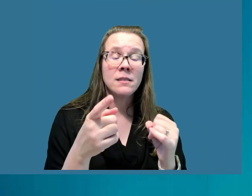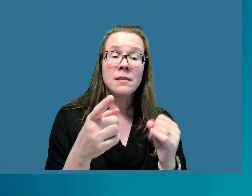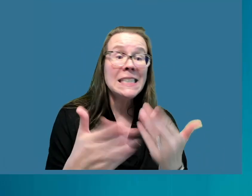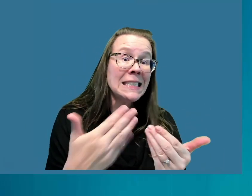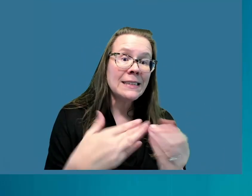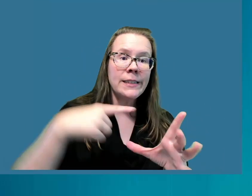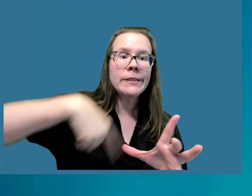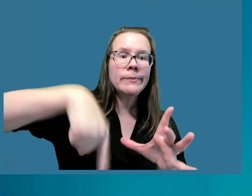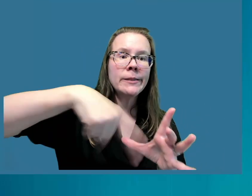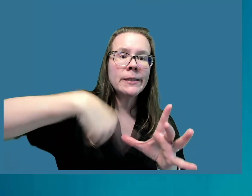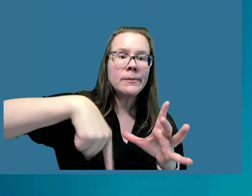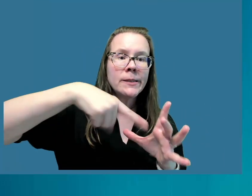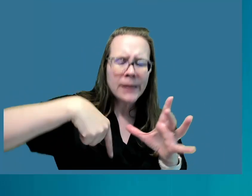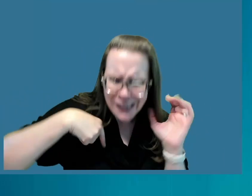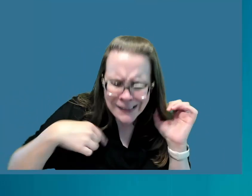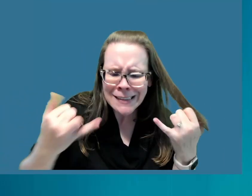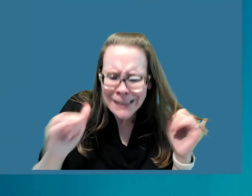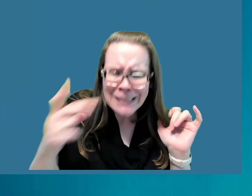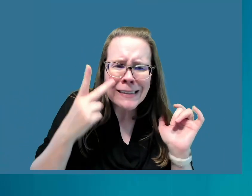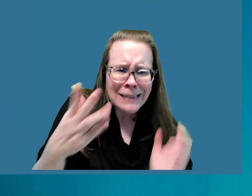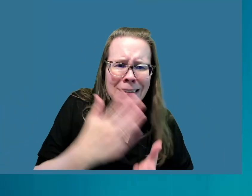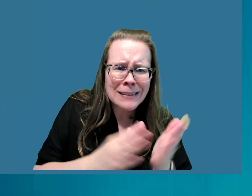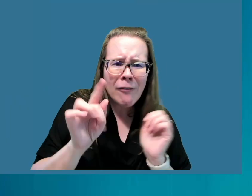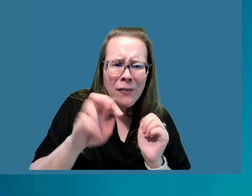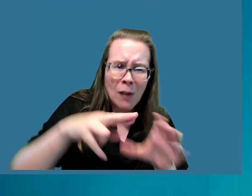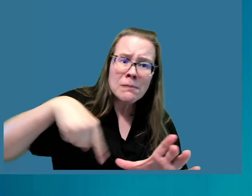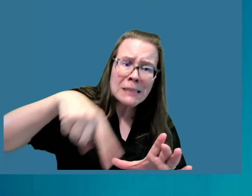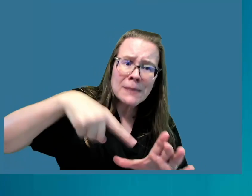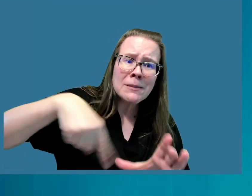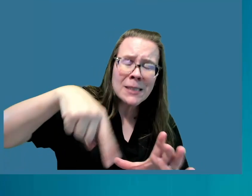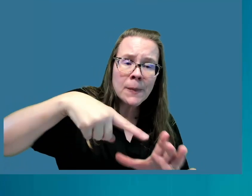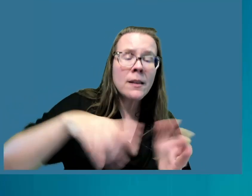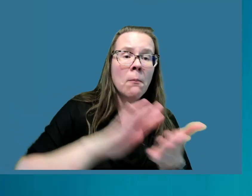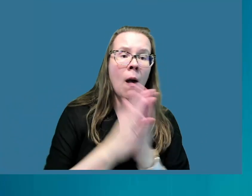it's going to end up more precise and will be the consistency that you want.